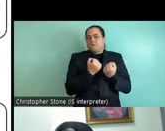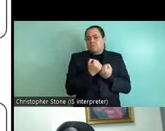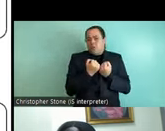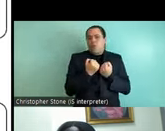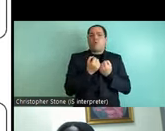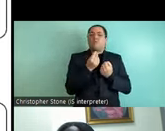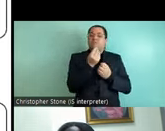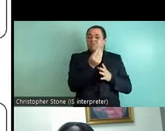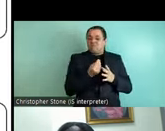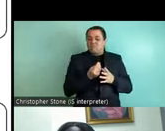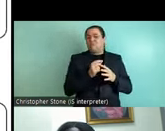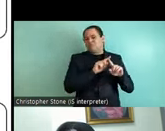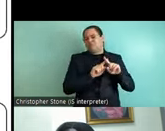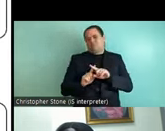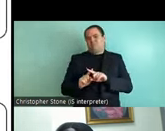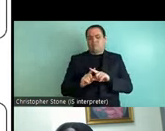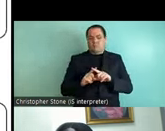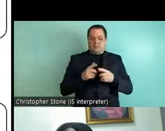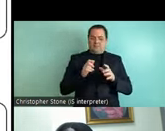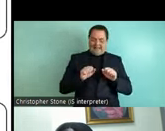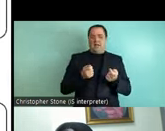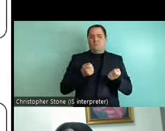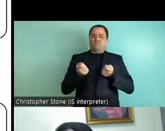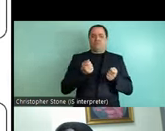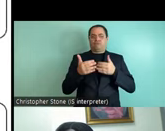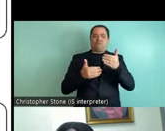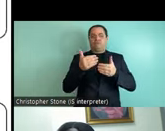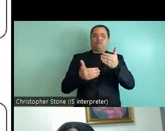resources for Ron name. 11:57:08 The Nigerian business disability